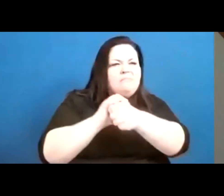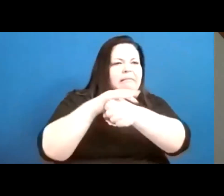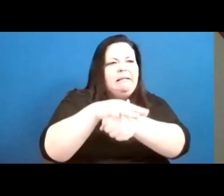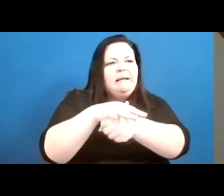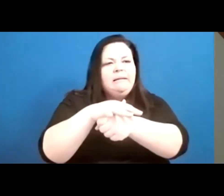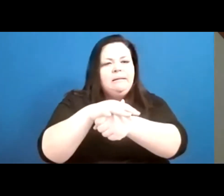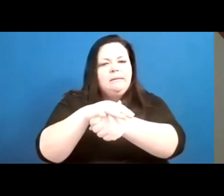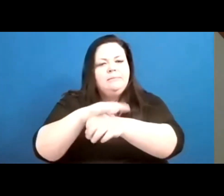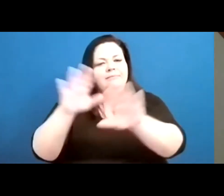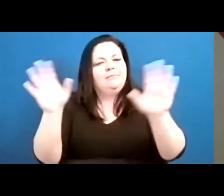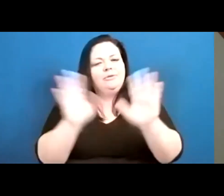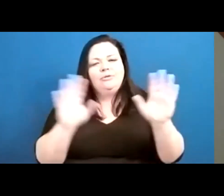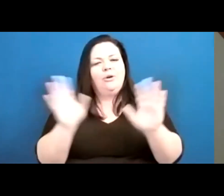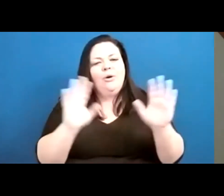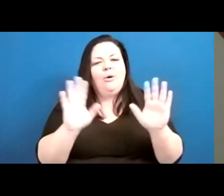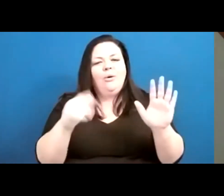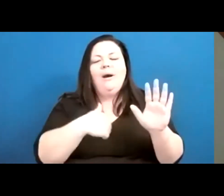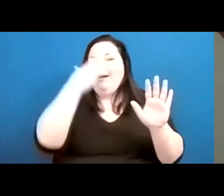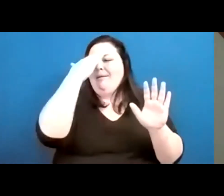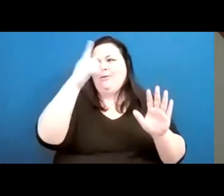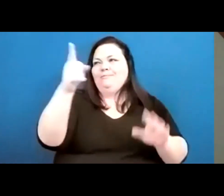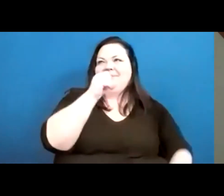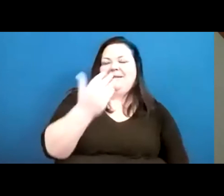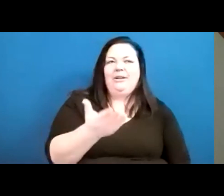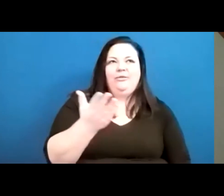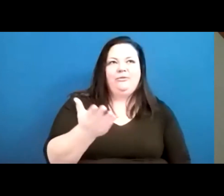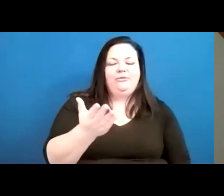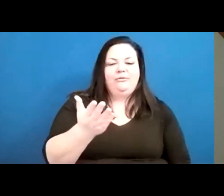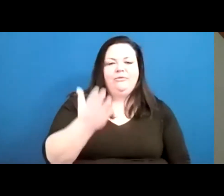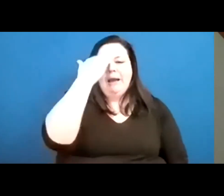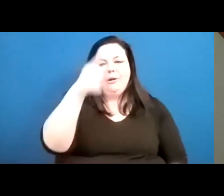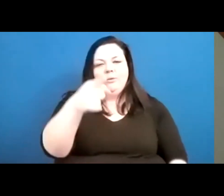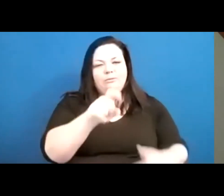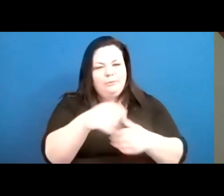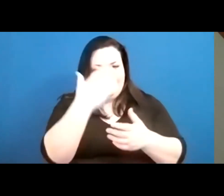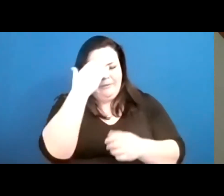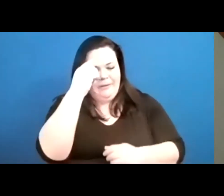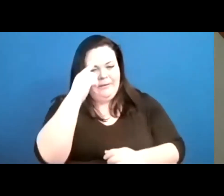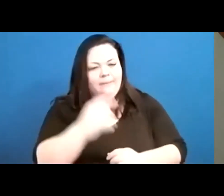no, i know he’s not here. i know/ what you must think. i anticipate/